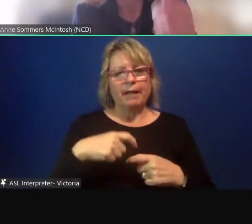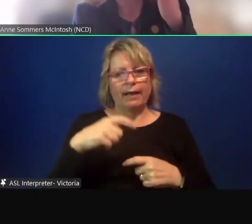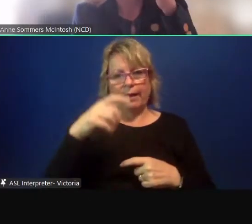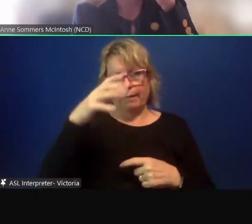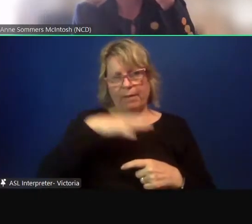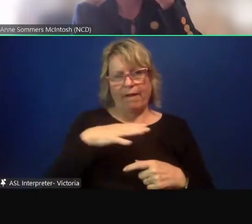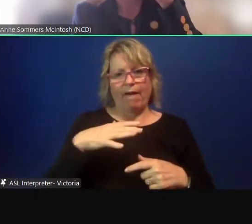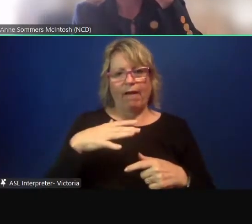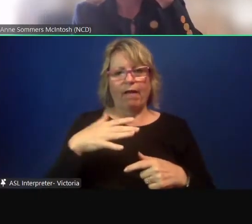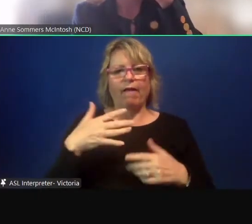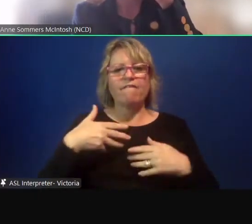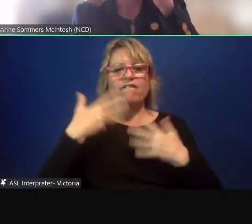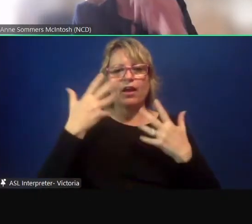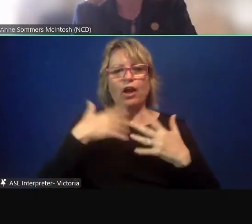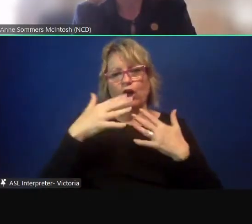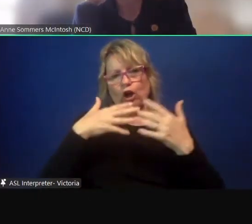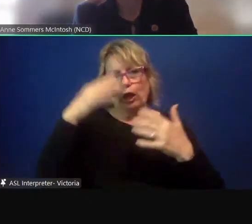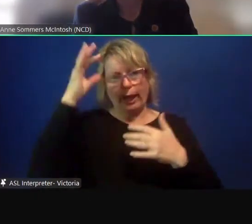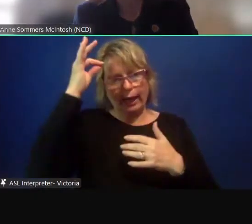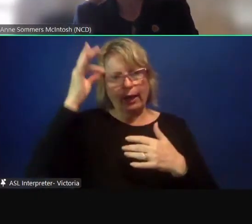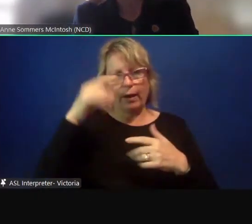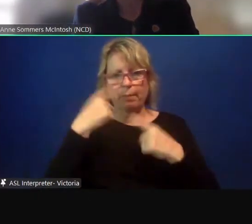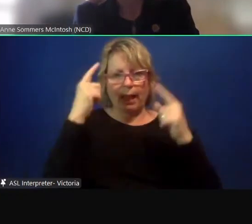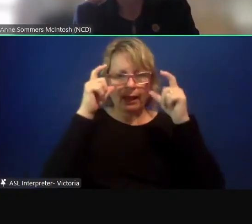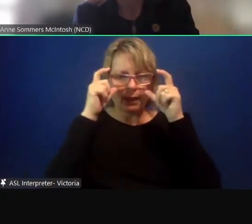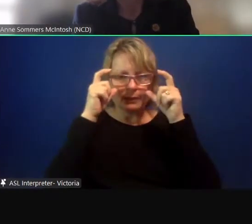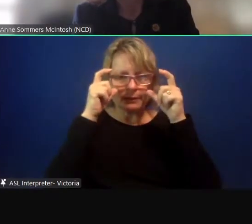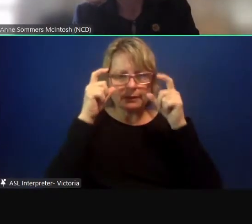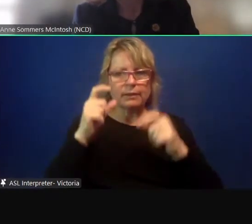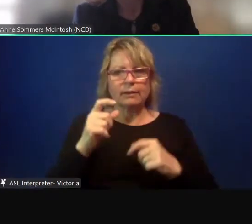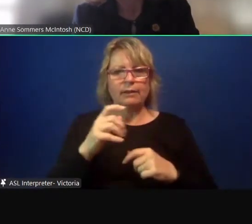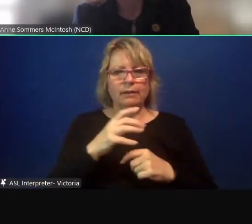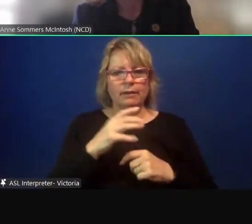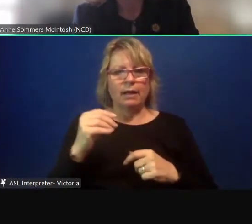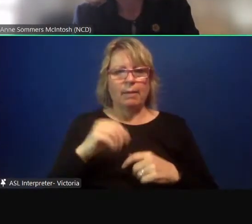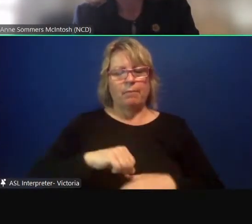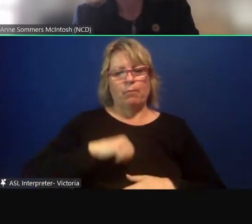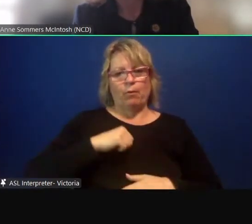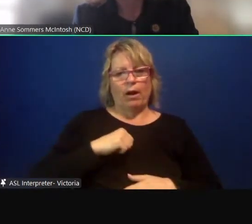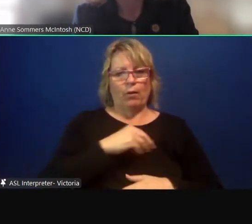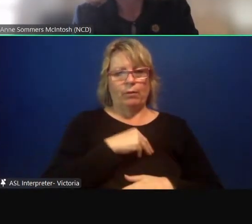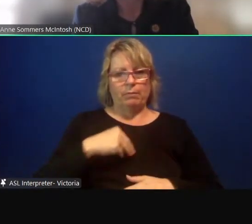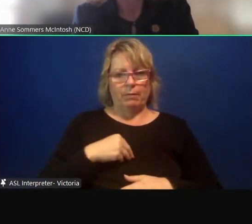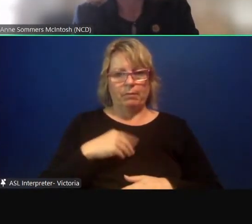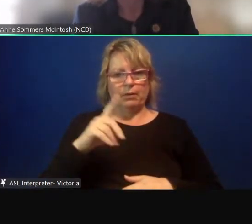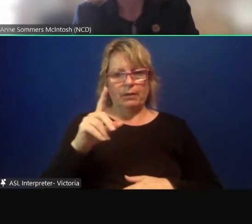exceedingly gray hair, black-framed glasses. And I am a proud member of disability community,